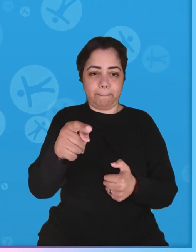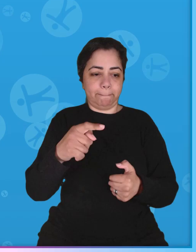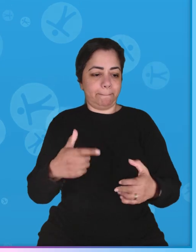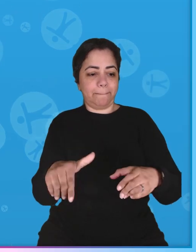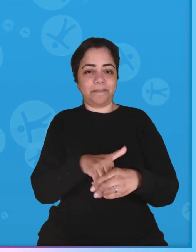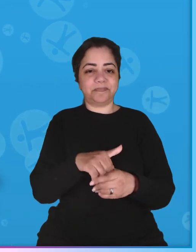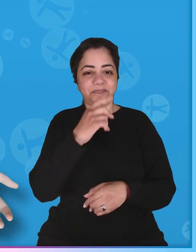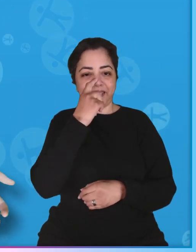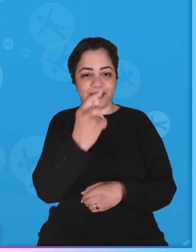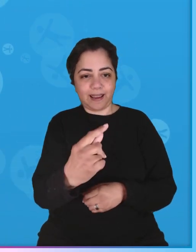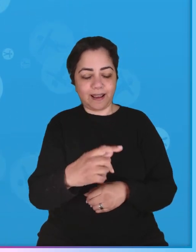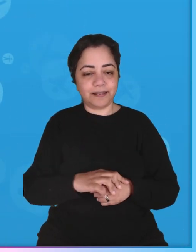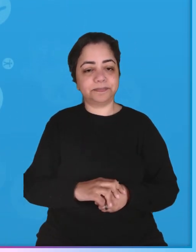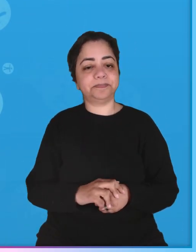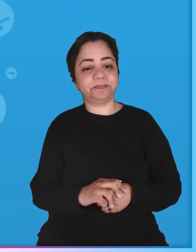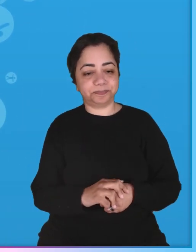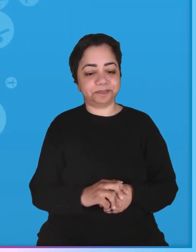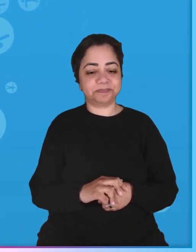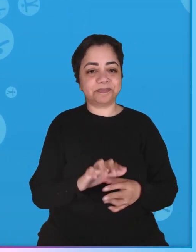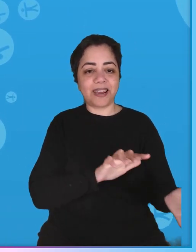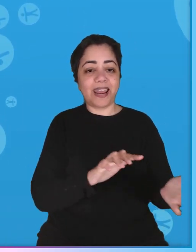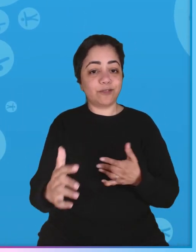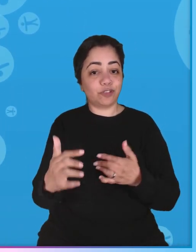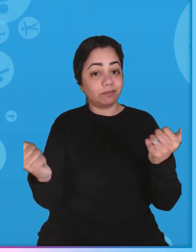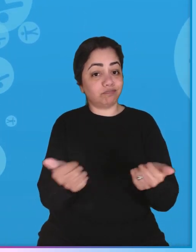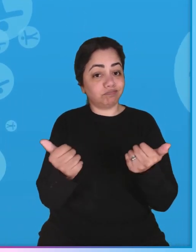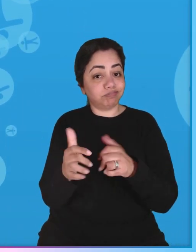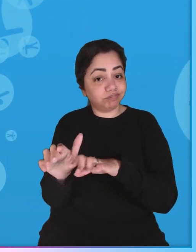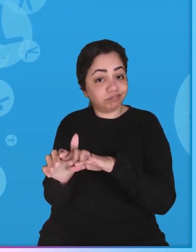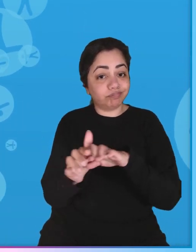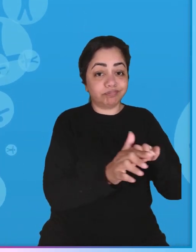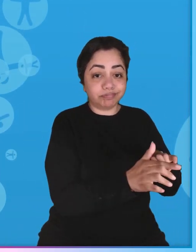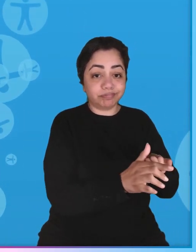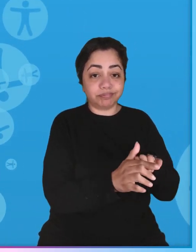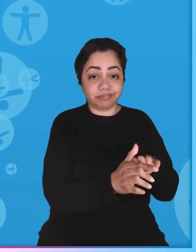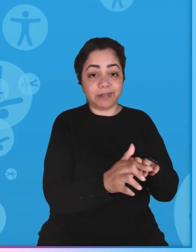So, without any further introduction, let’s jump into the first batch of game trailers.